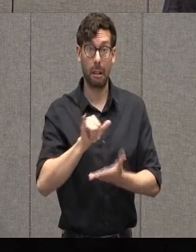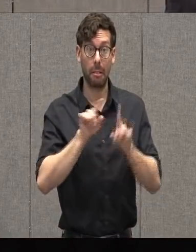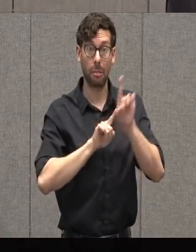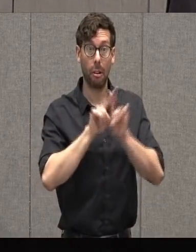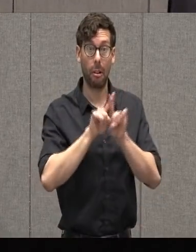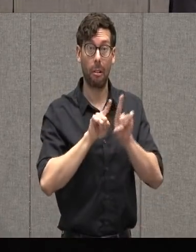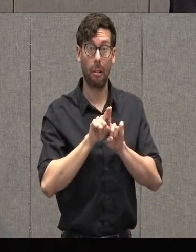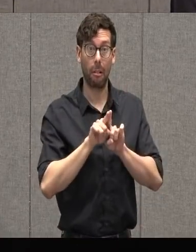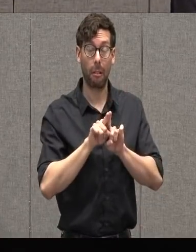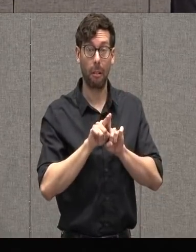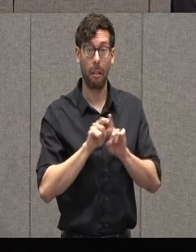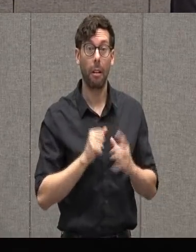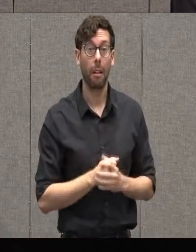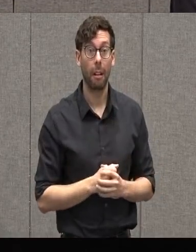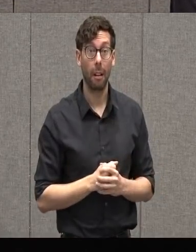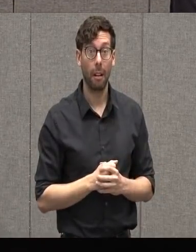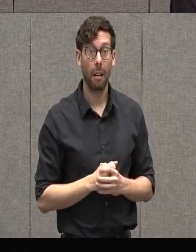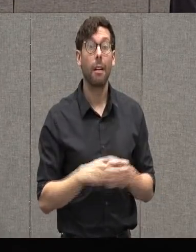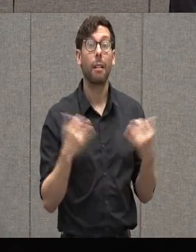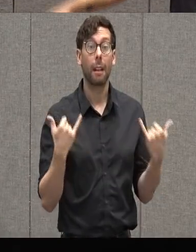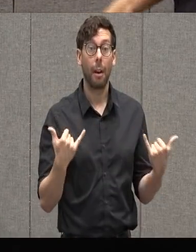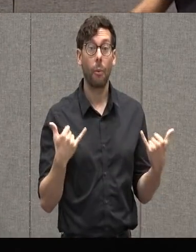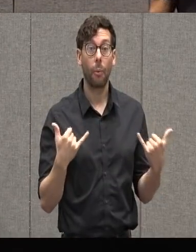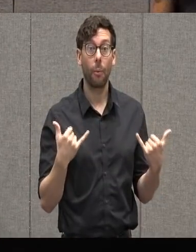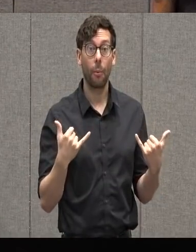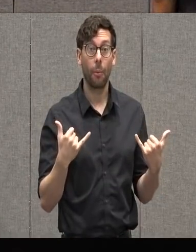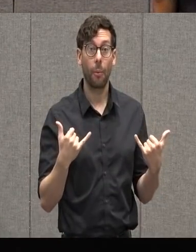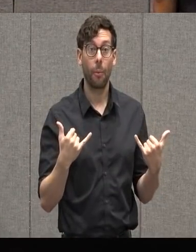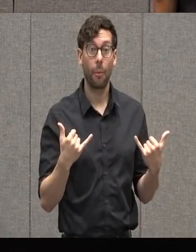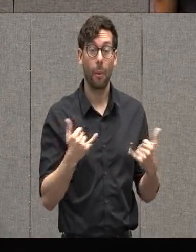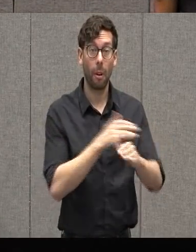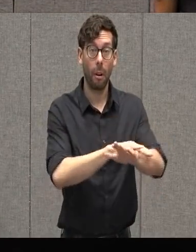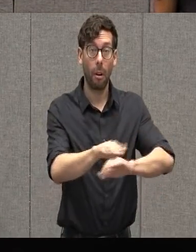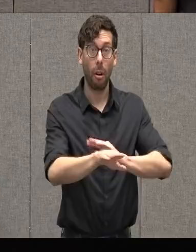Great. Now, we're going to put our arms down